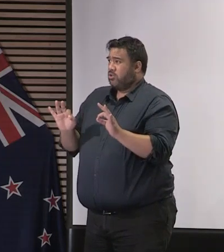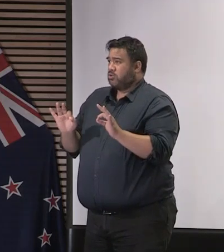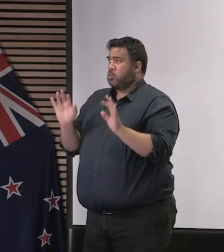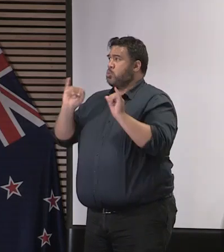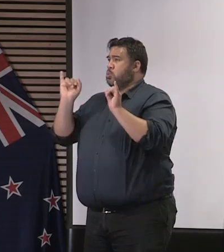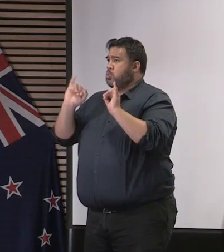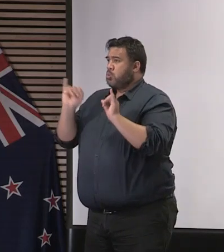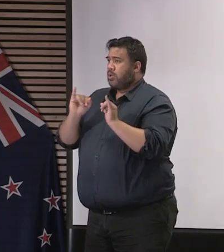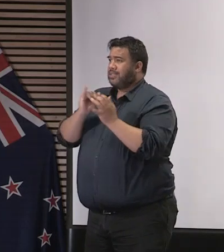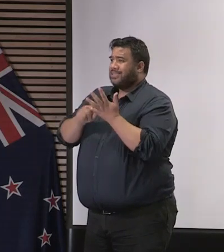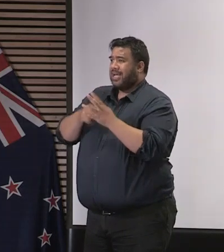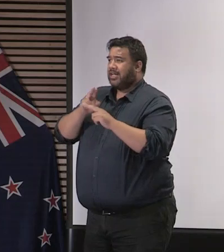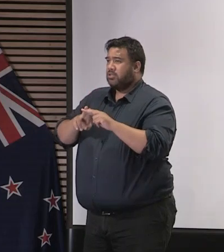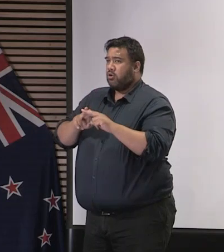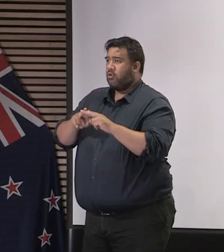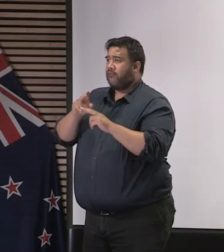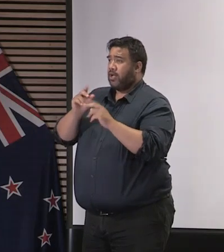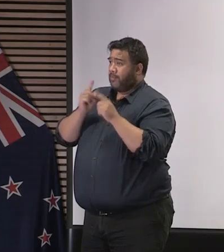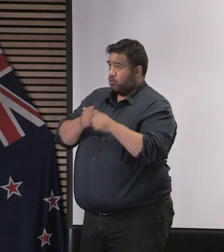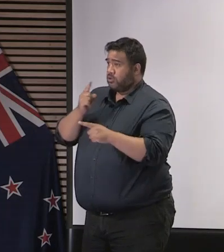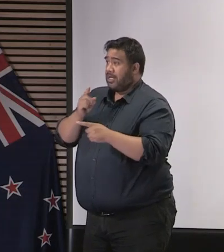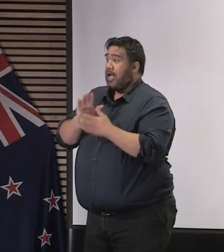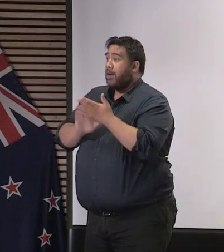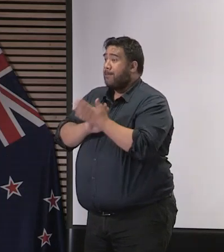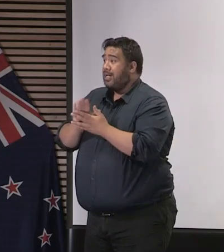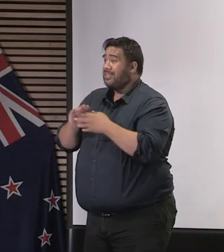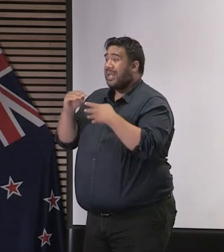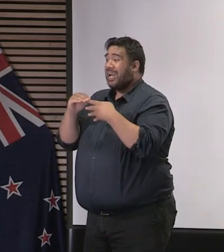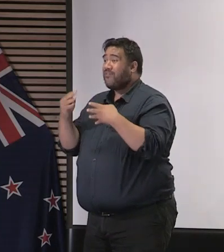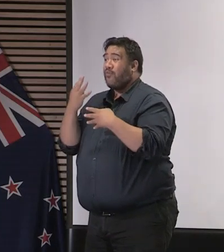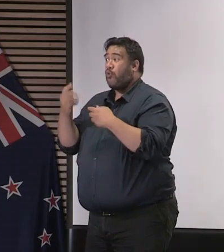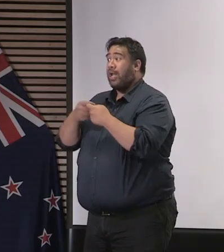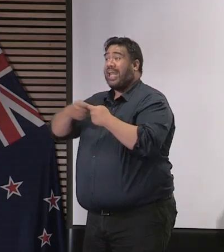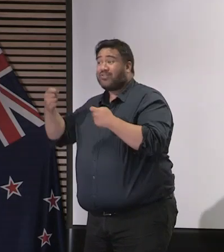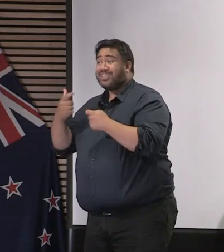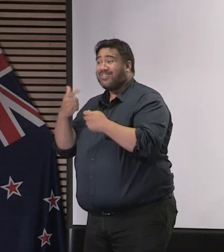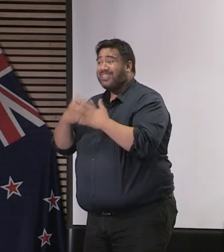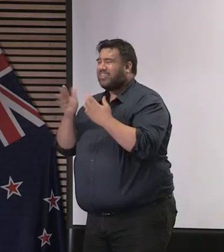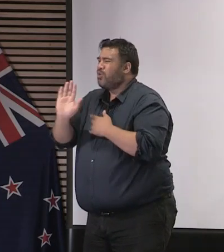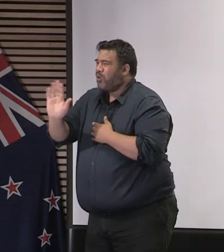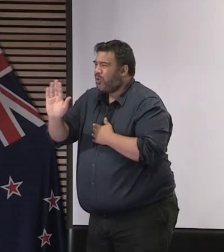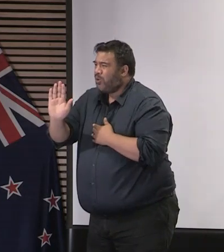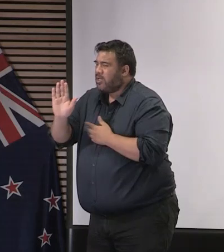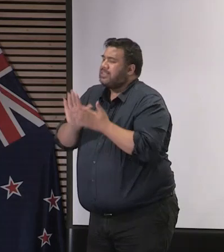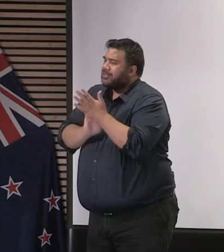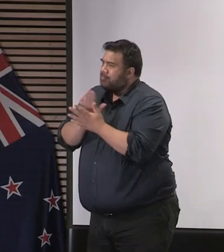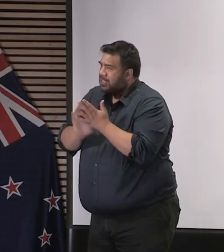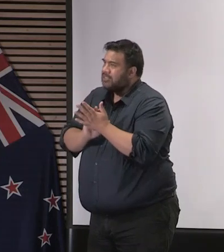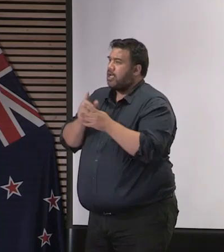the extension of the state of national emergency does not mean we're in an alert level 4